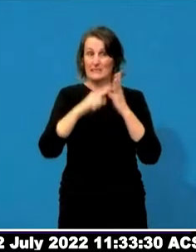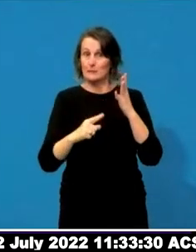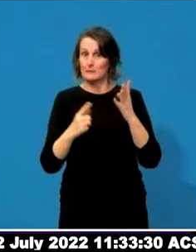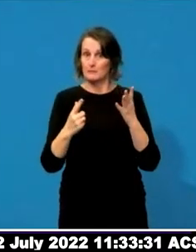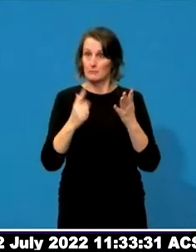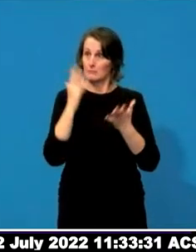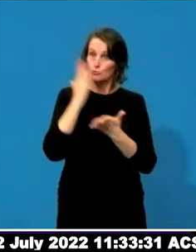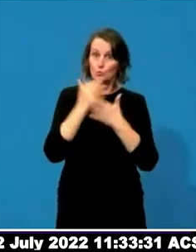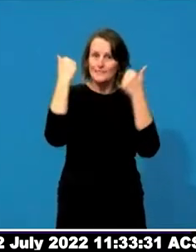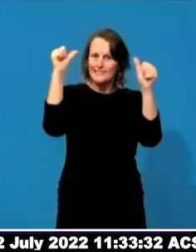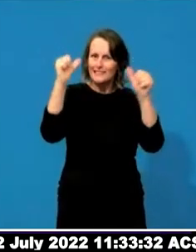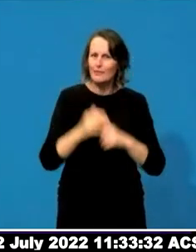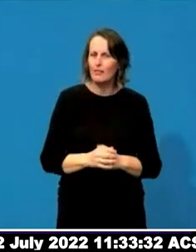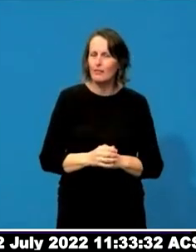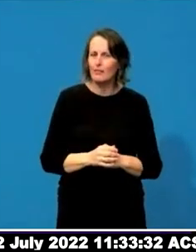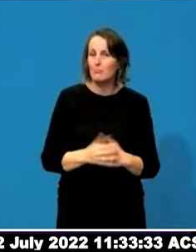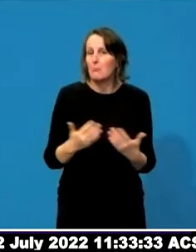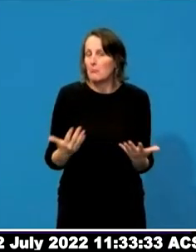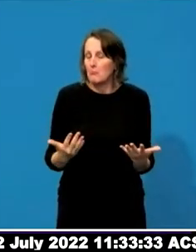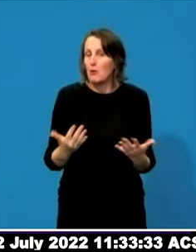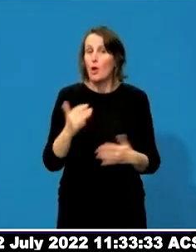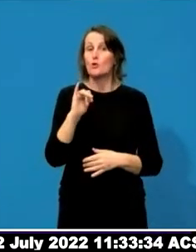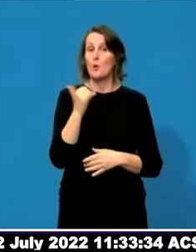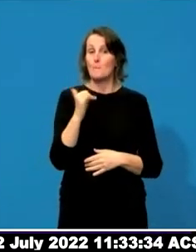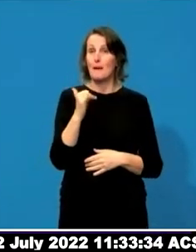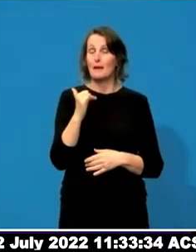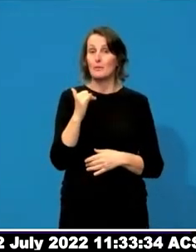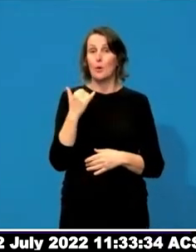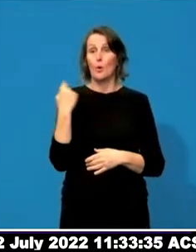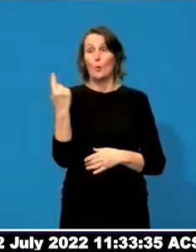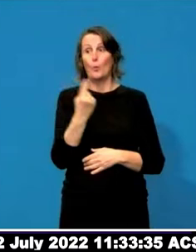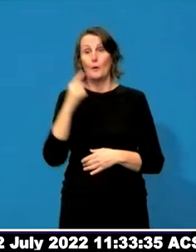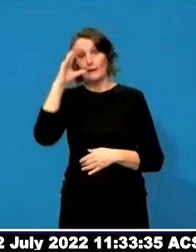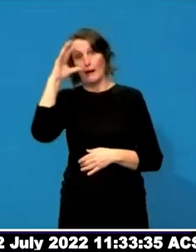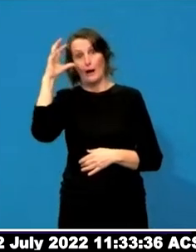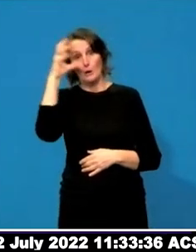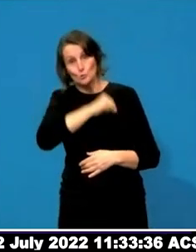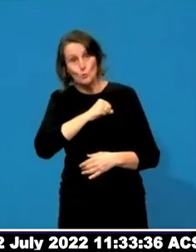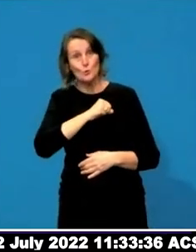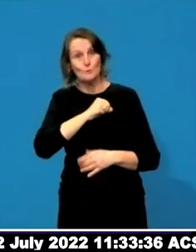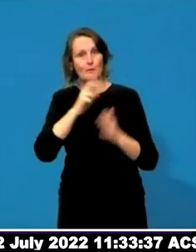So it may be a question of whether the assumptions upon which the scheme is based -